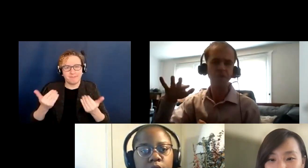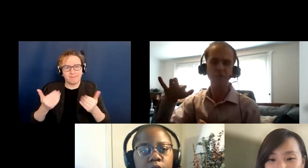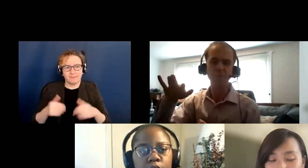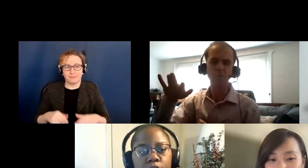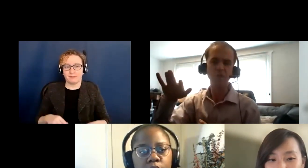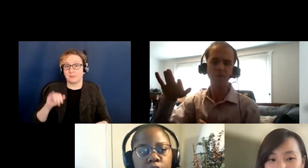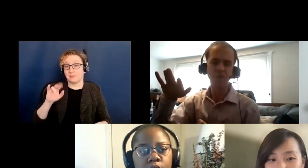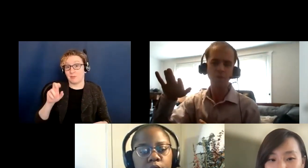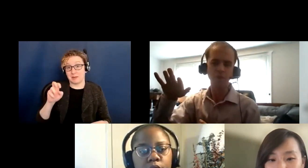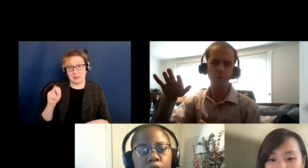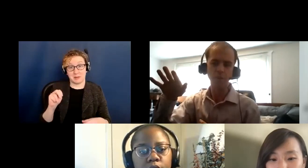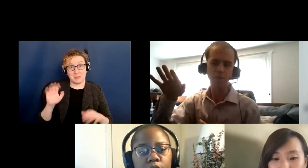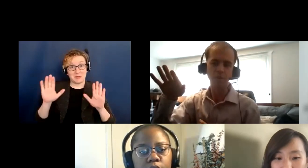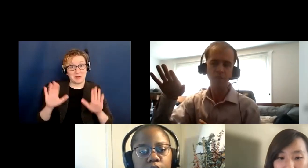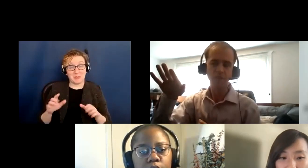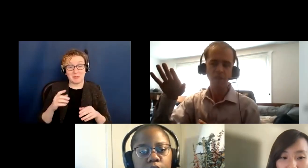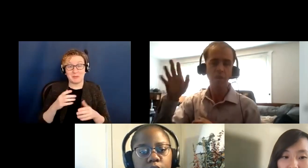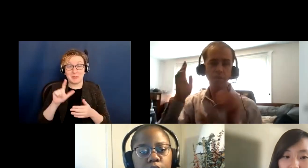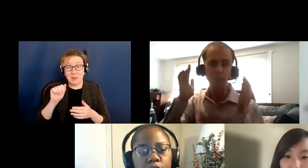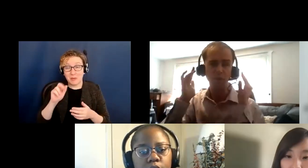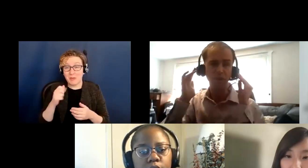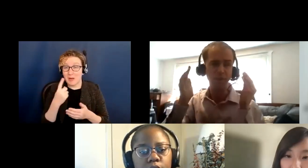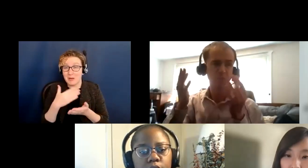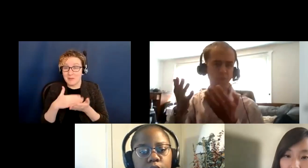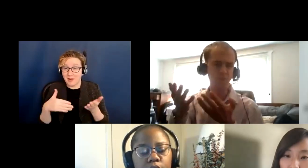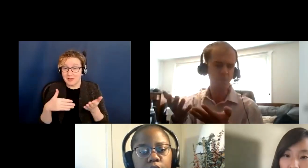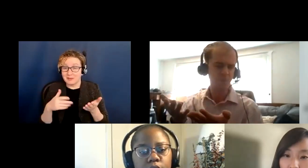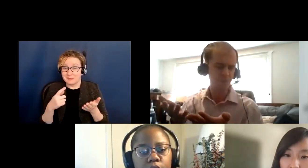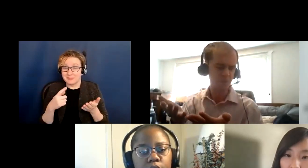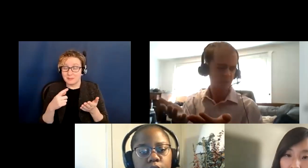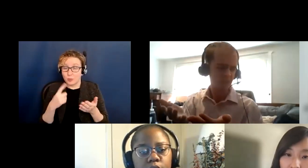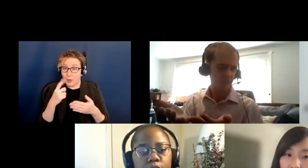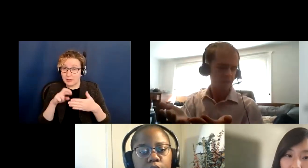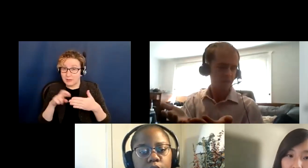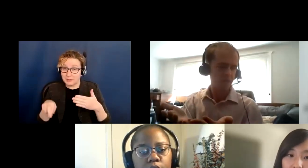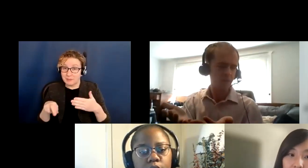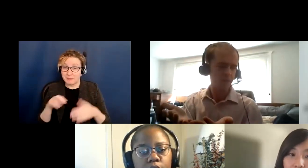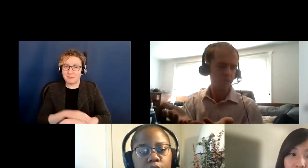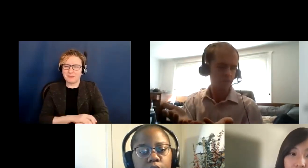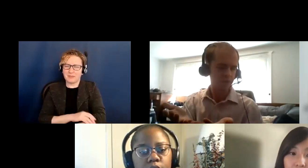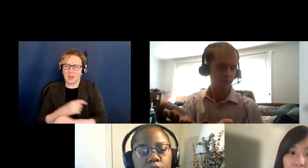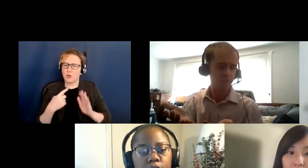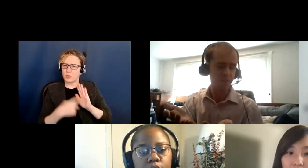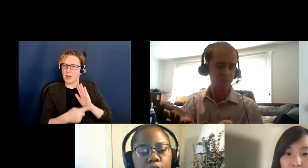Laura, in part, one of the things that came out of that, there was a staff in the study